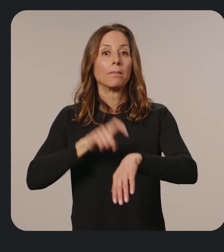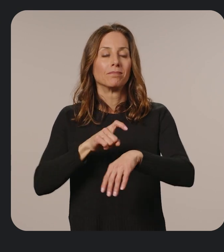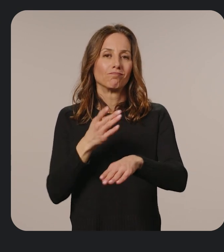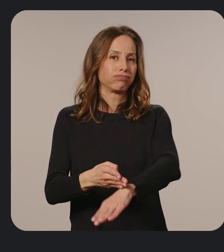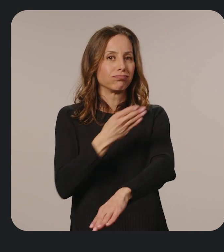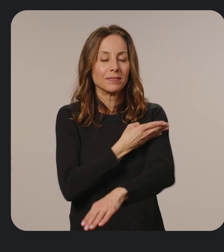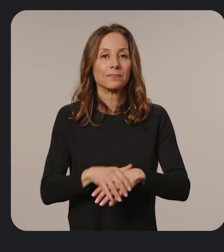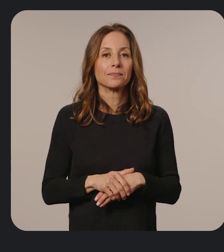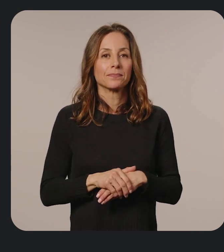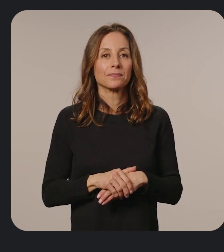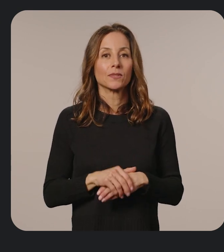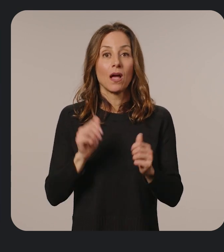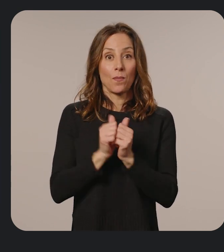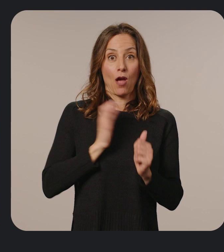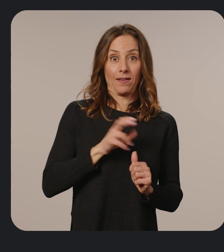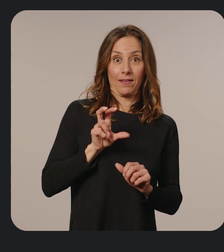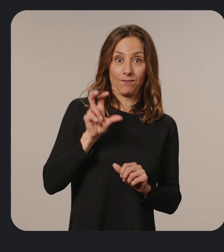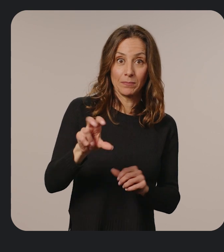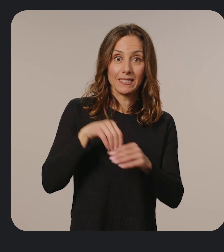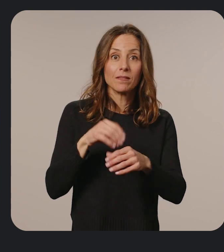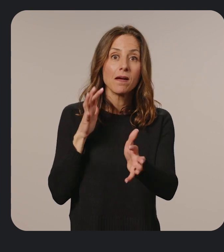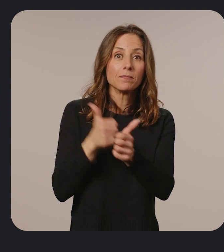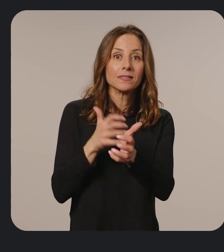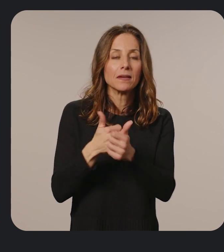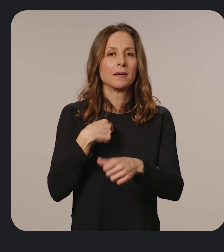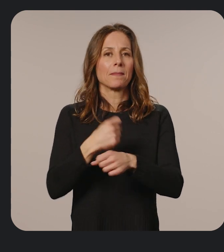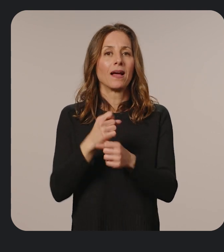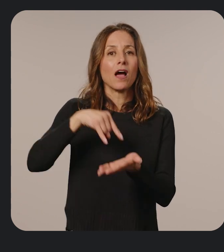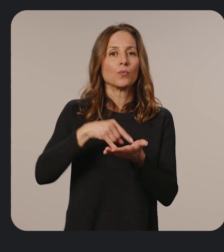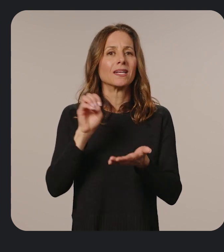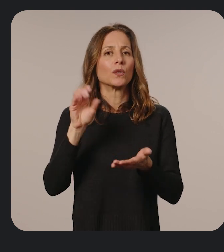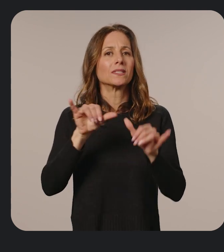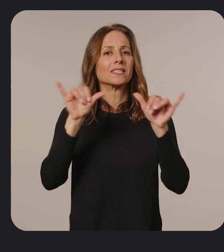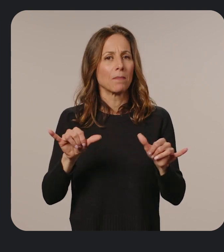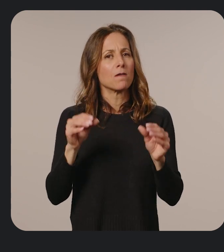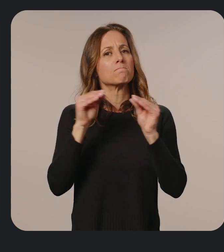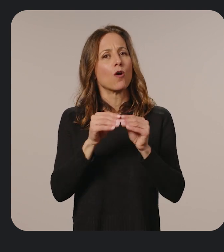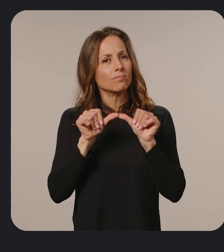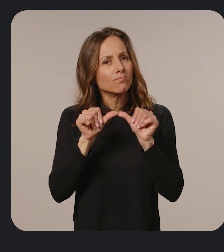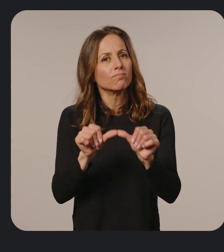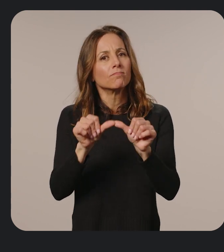app startup time improvement. With our investments in updateability, we're making the Android ecosystem more sustainable